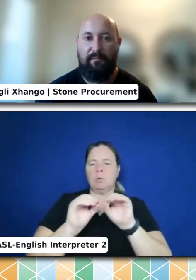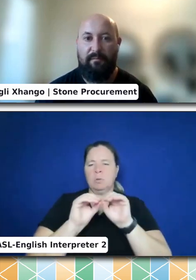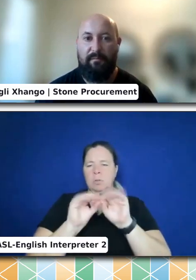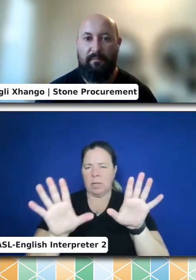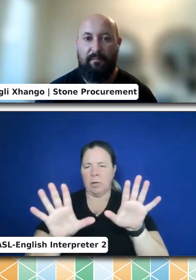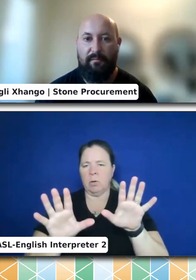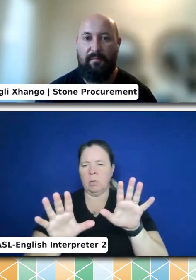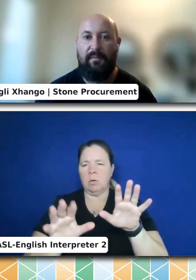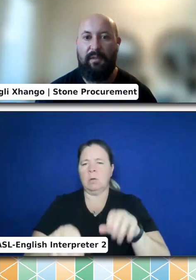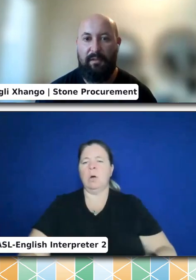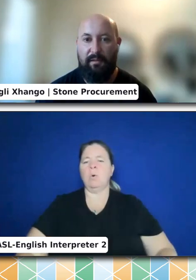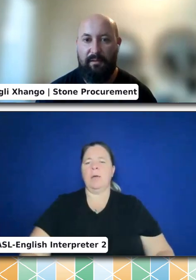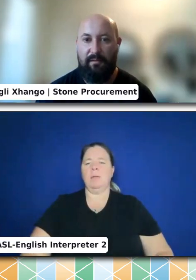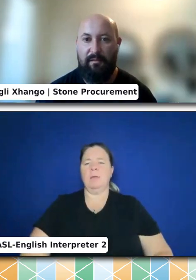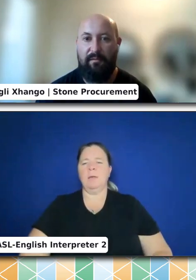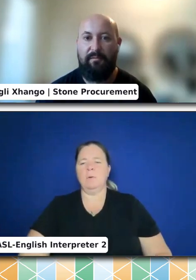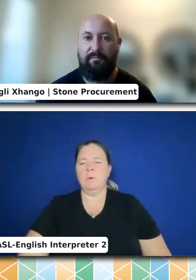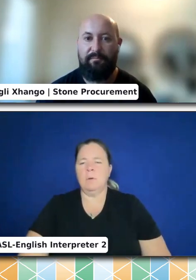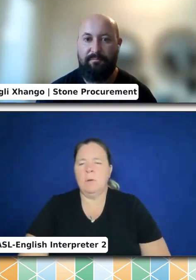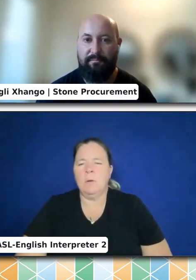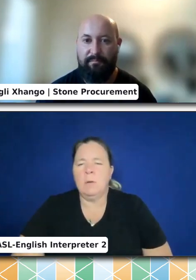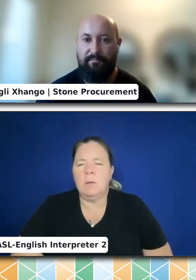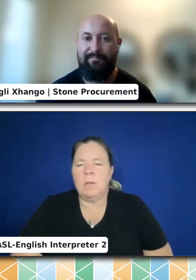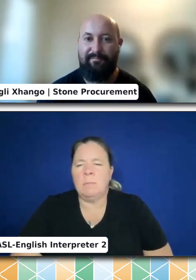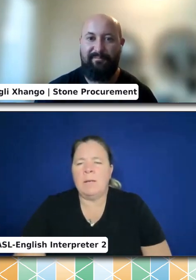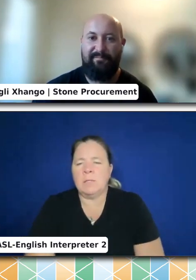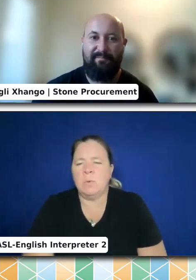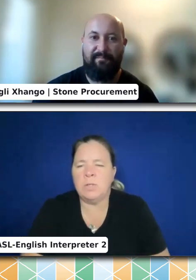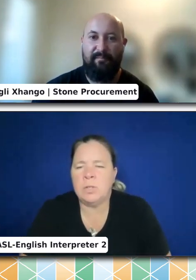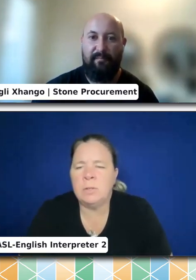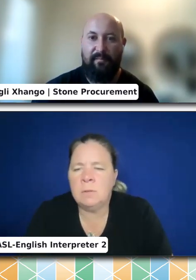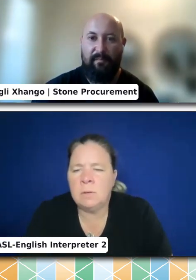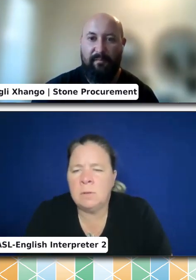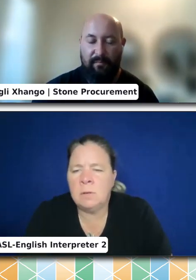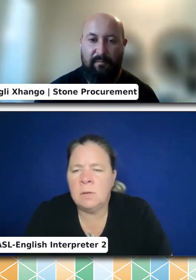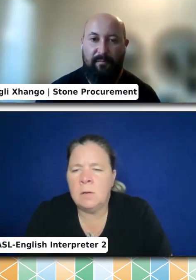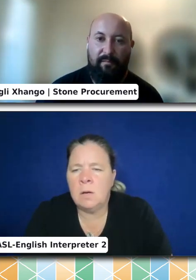Clear. Okay, thank you. My next question…